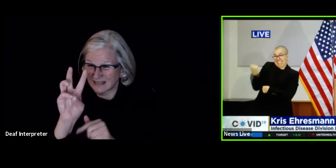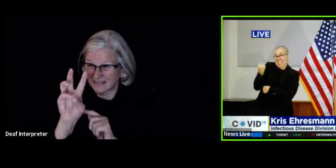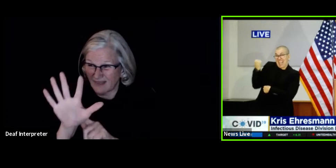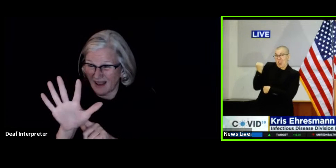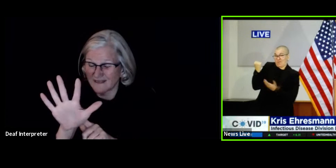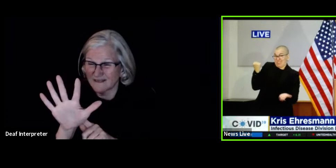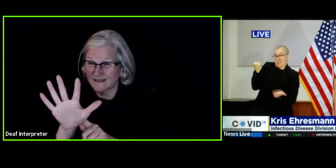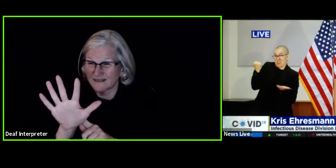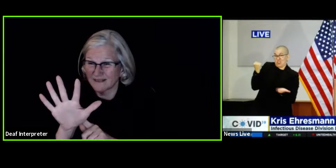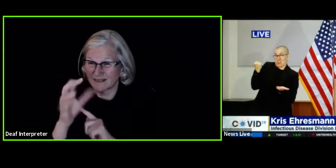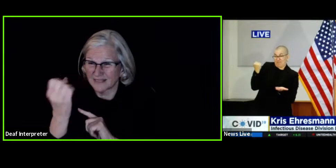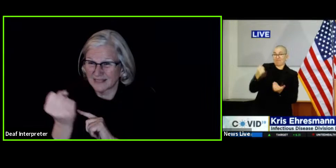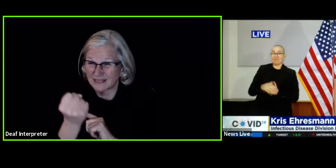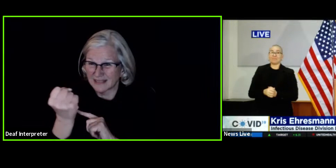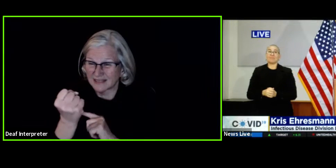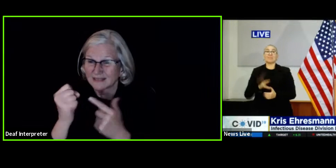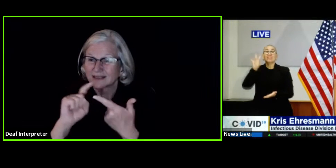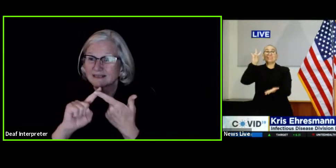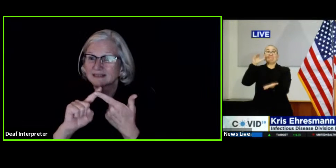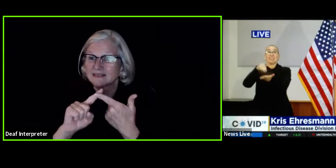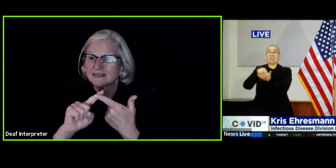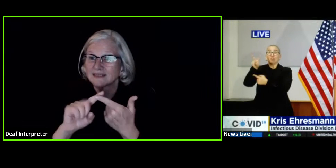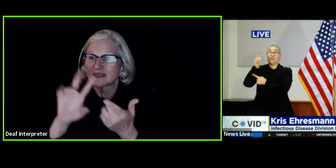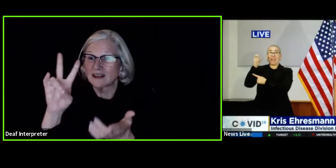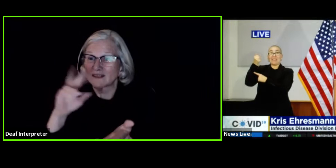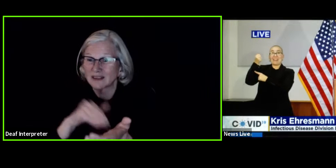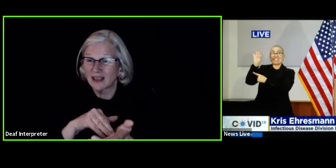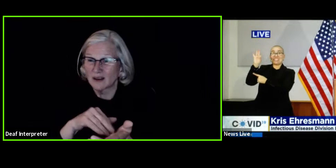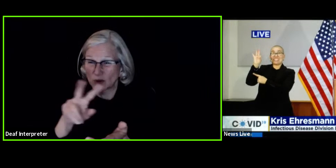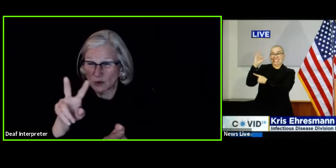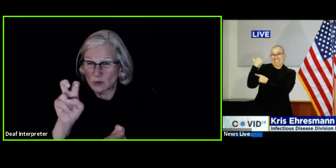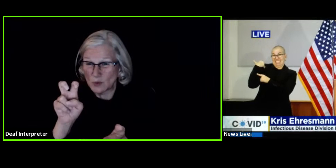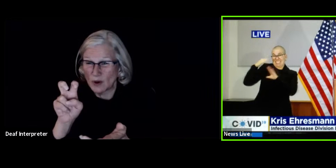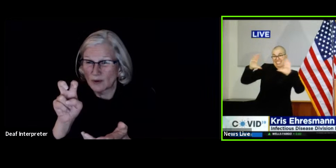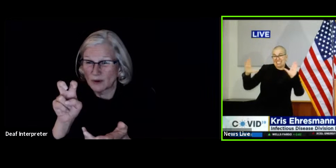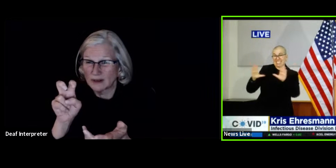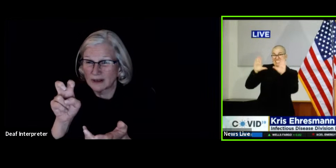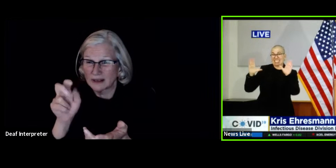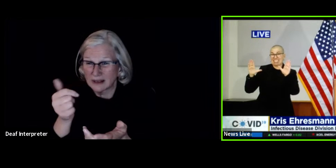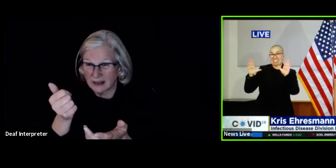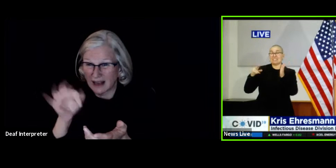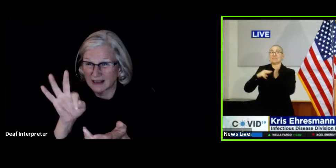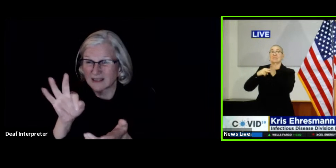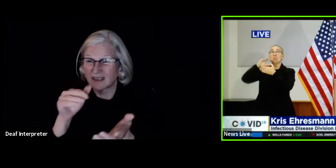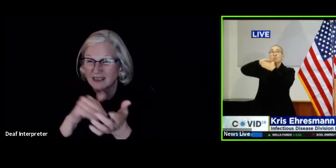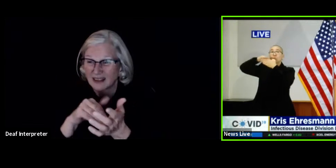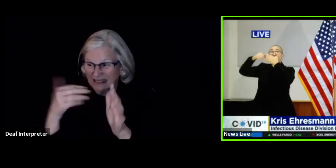AT OUR CURRENT PACE, WE WILL ECLIPSE 300,000 CASES THIS WEEK, RIGHT AROUND